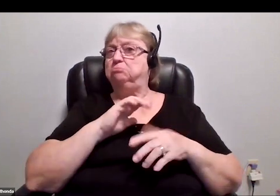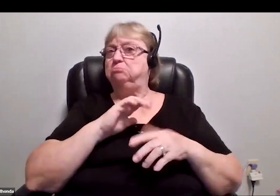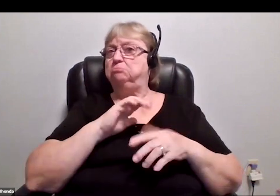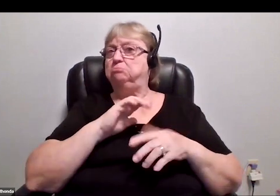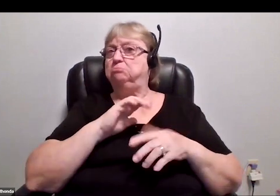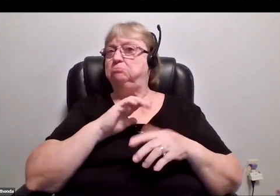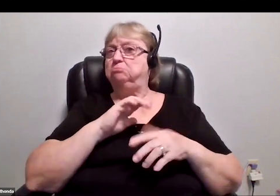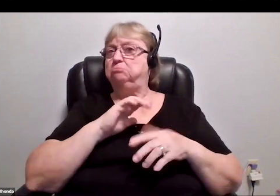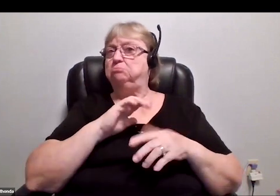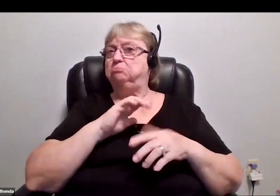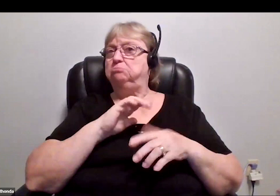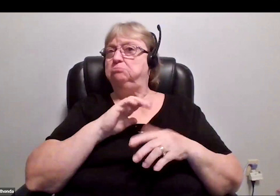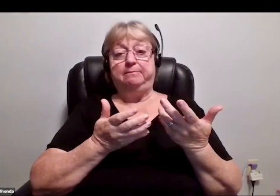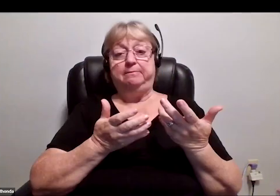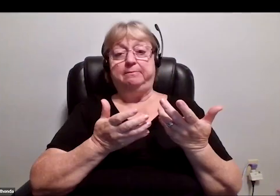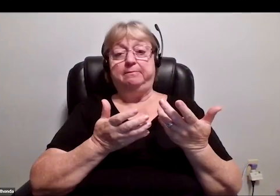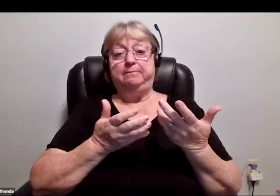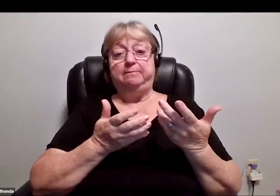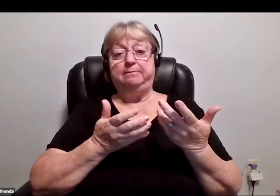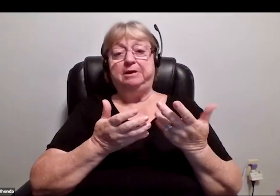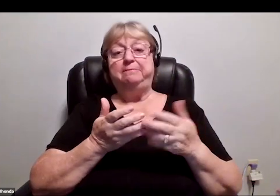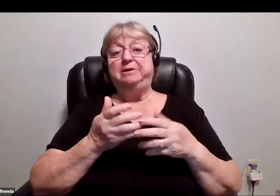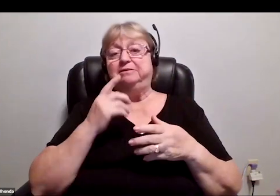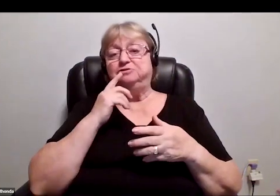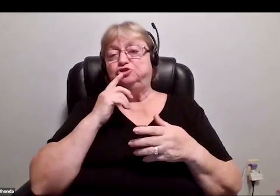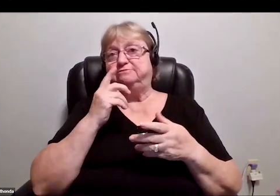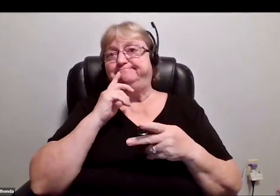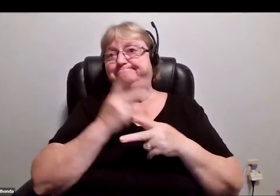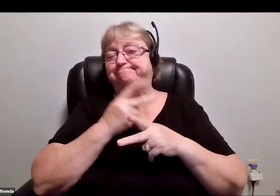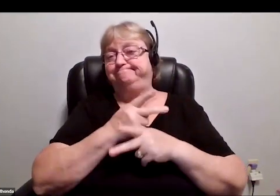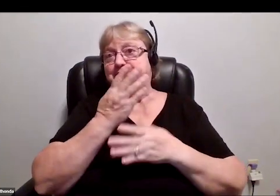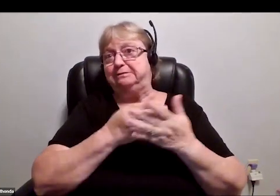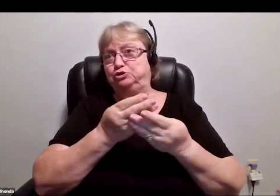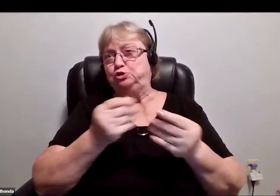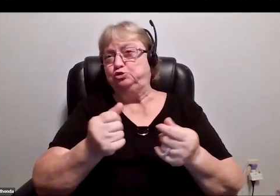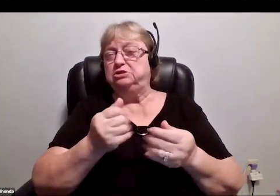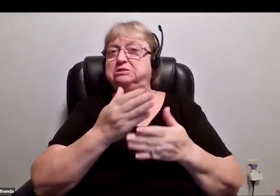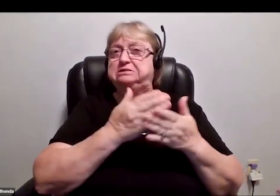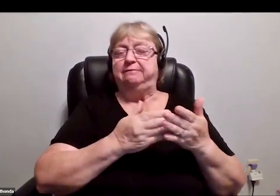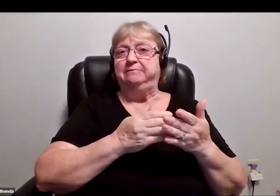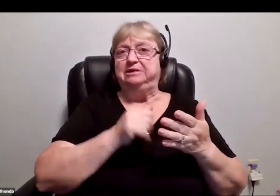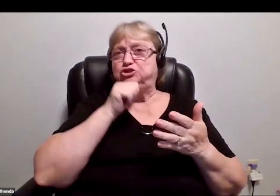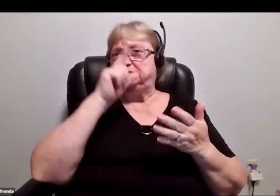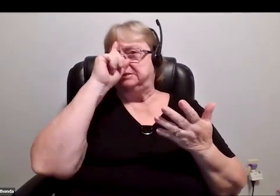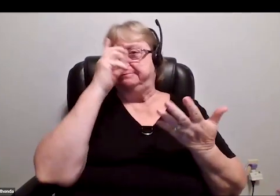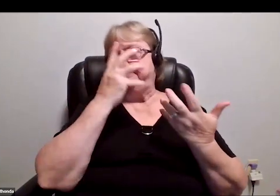with particular drug solutions or something like that doesn't necessarily make sense when we can account for things in better ways.